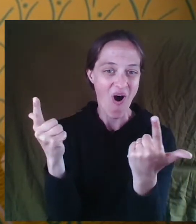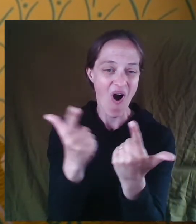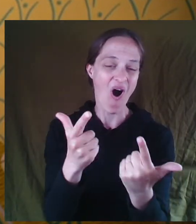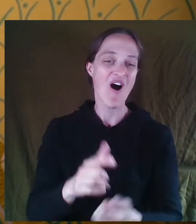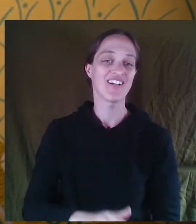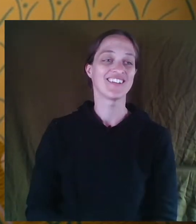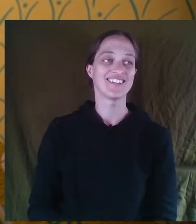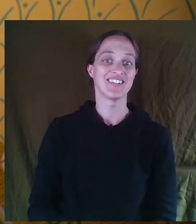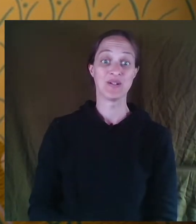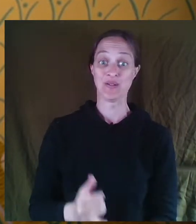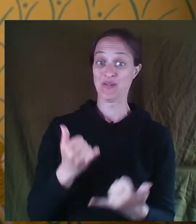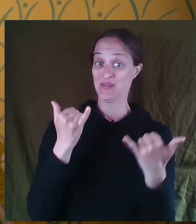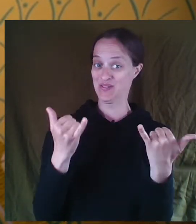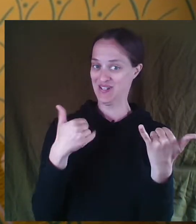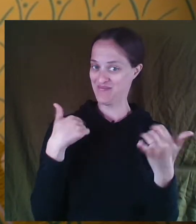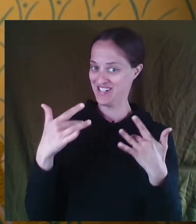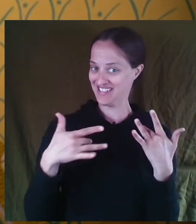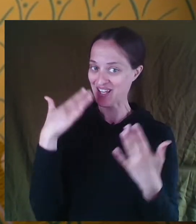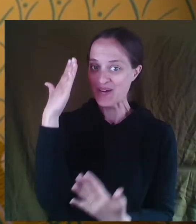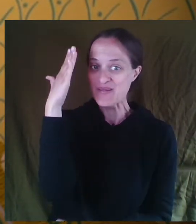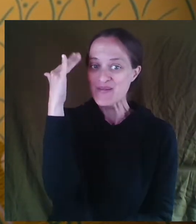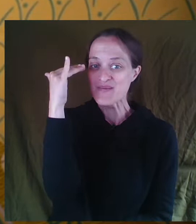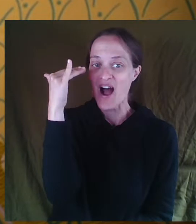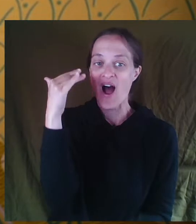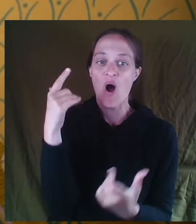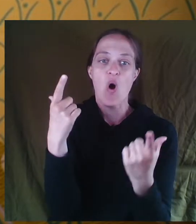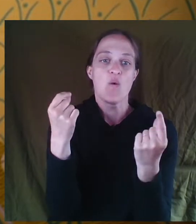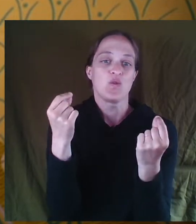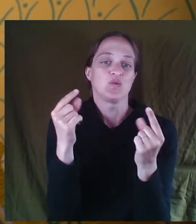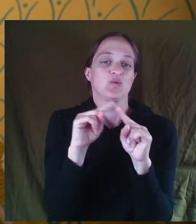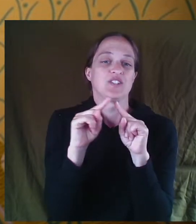Today, I am excited because we are going to be doing